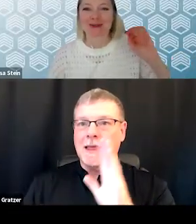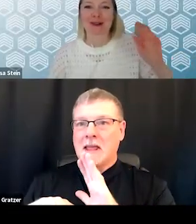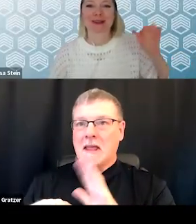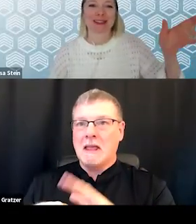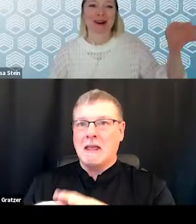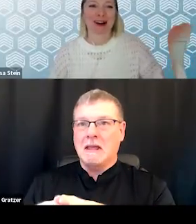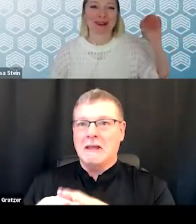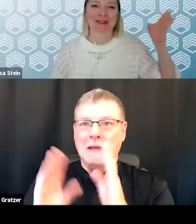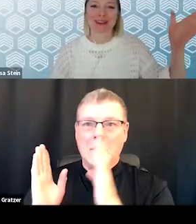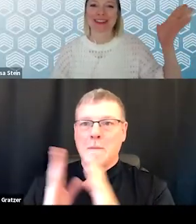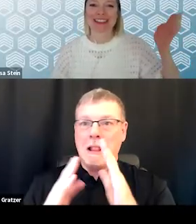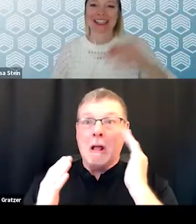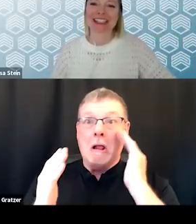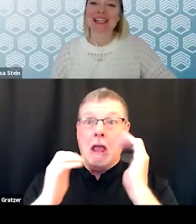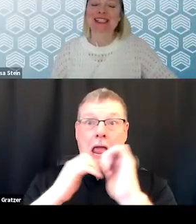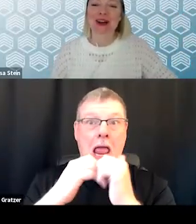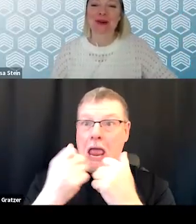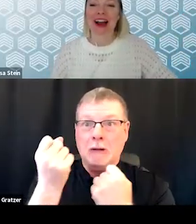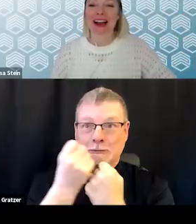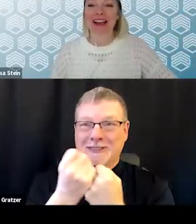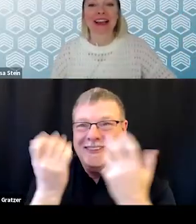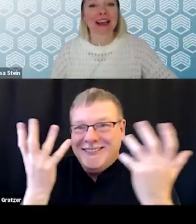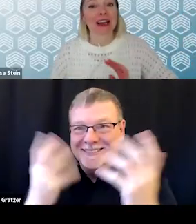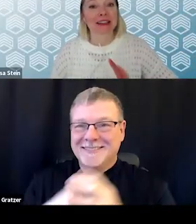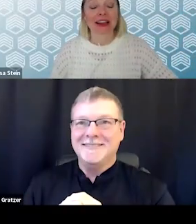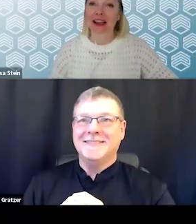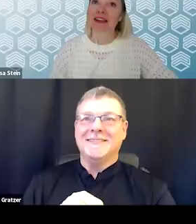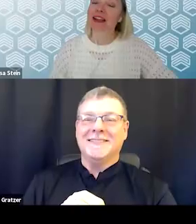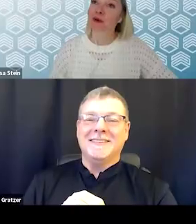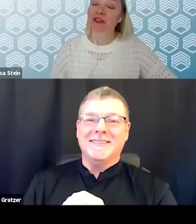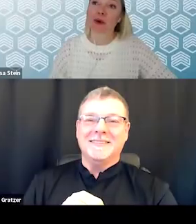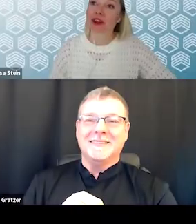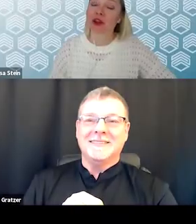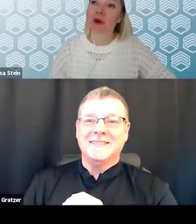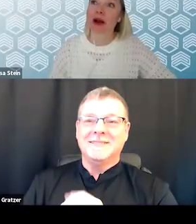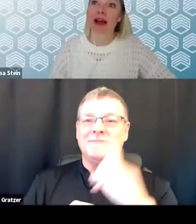like, folks wanna know, how do you fund these things? So again, Leigh, we'll start with you.